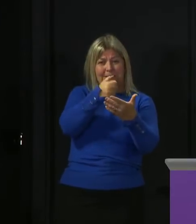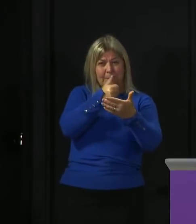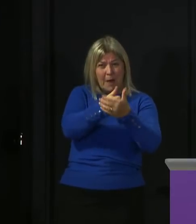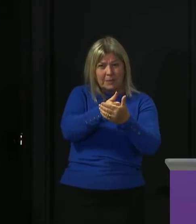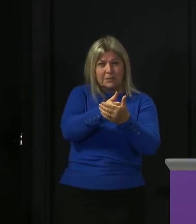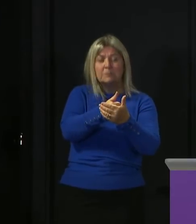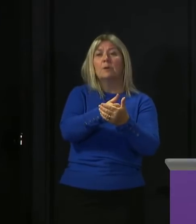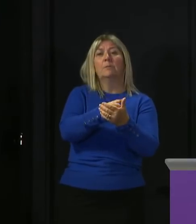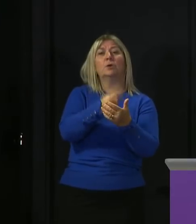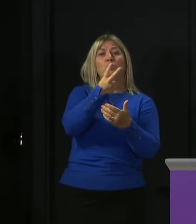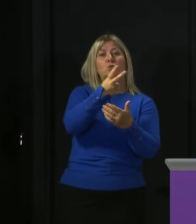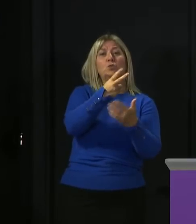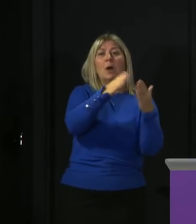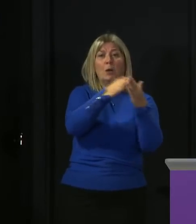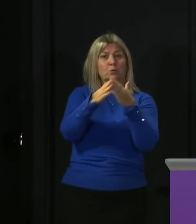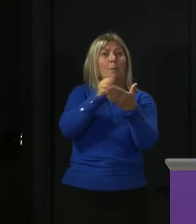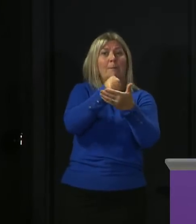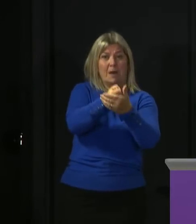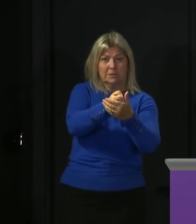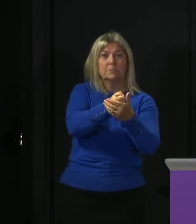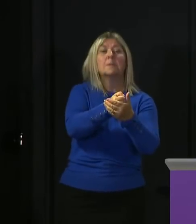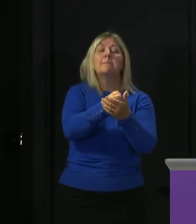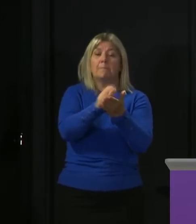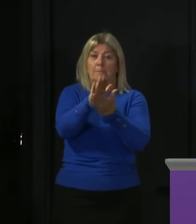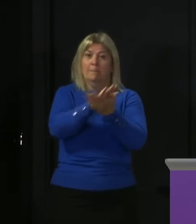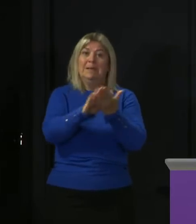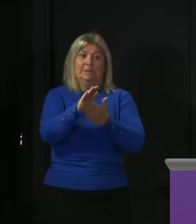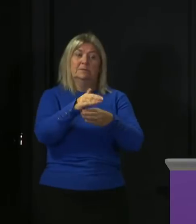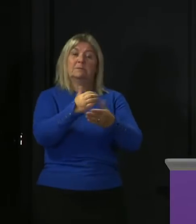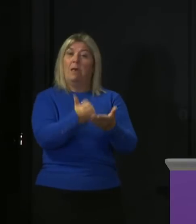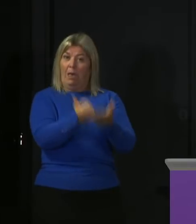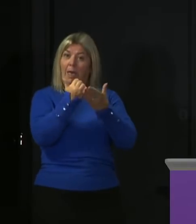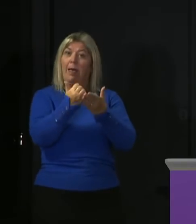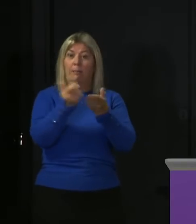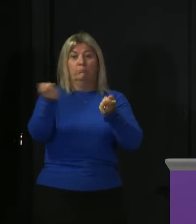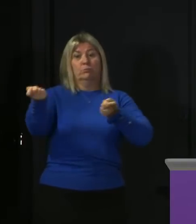but they are also likely to be the most effective ways we can stop this virus spreading.